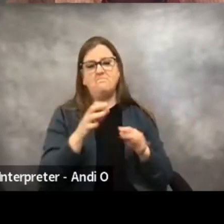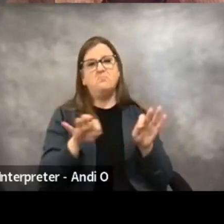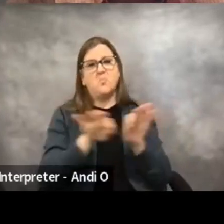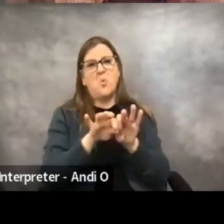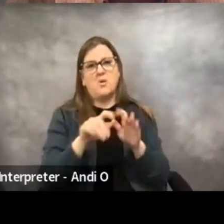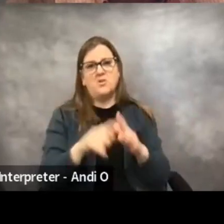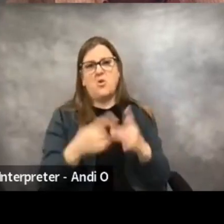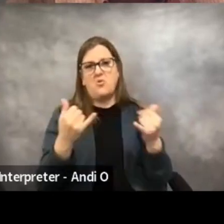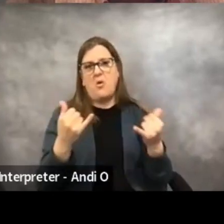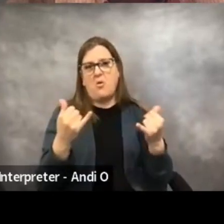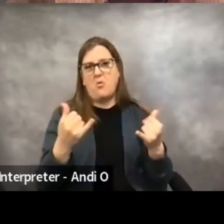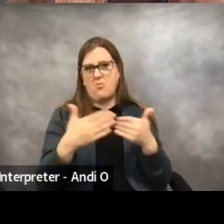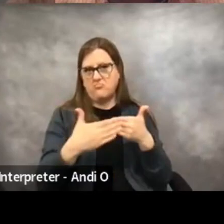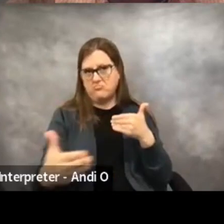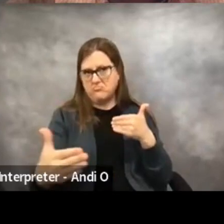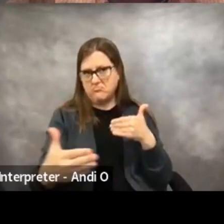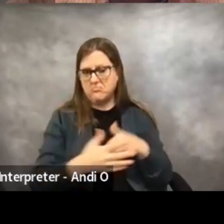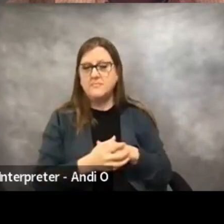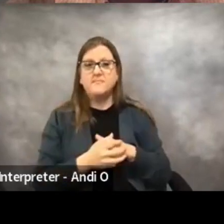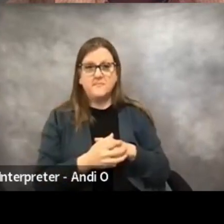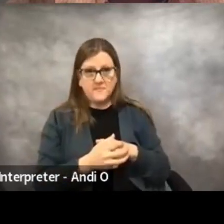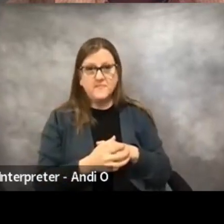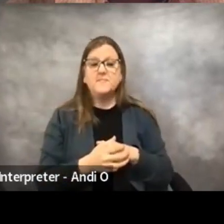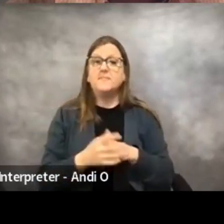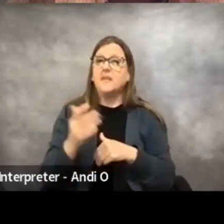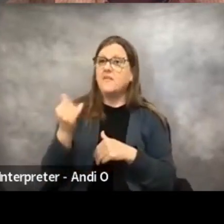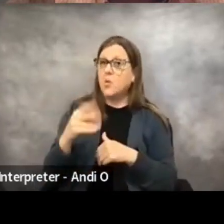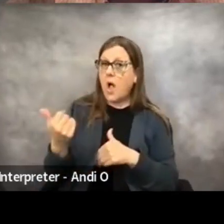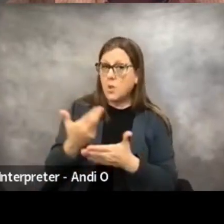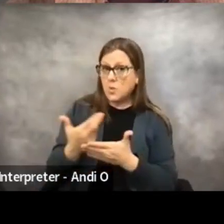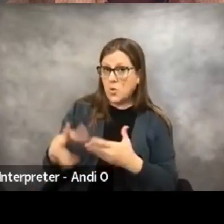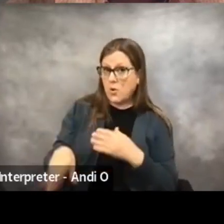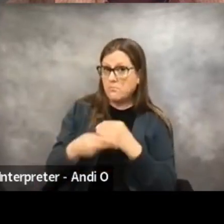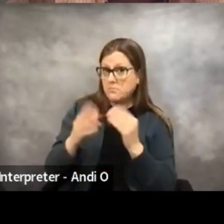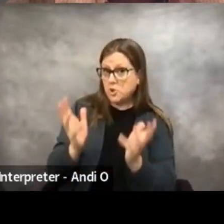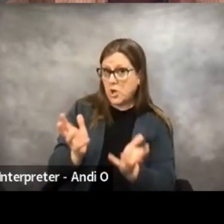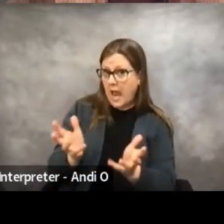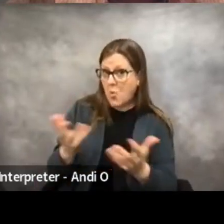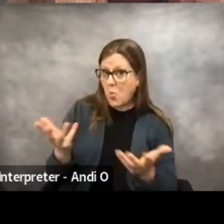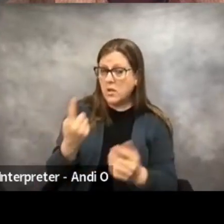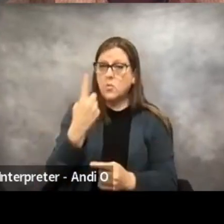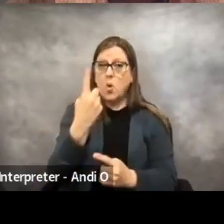Maria Crowley: Definitely well said, I see a couple of other resources in the chat. One is specific to advocacy